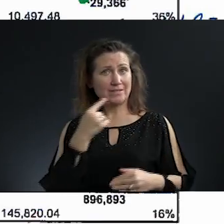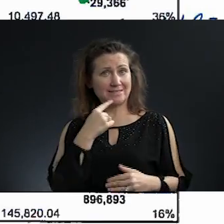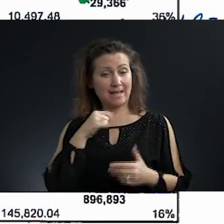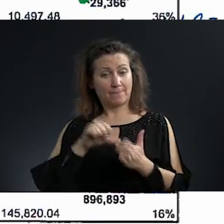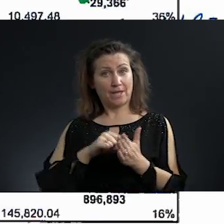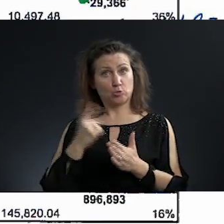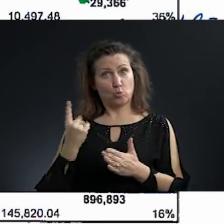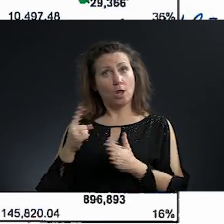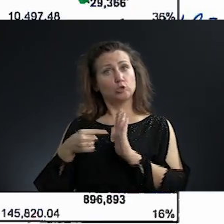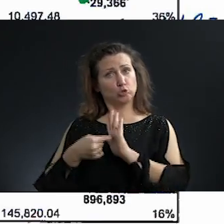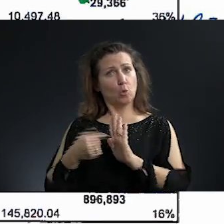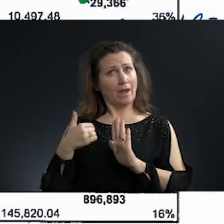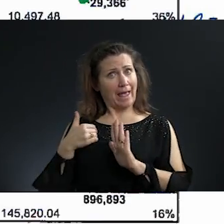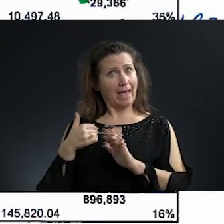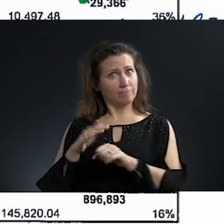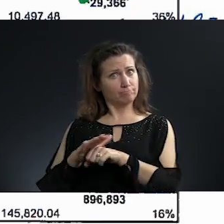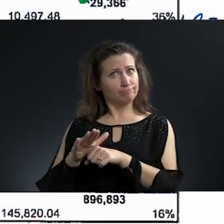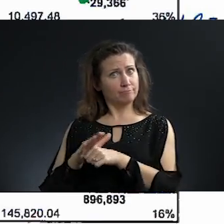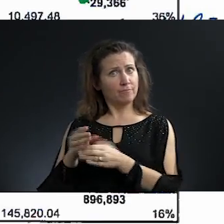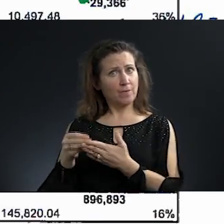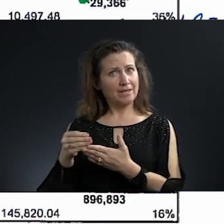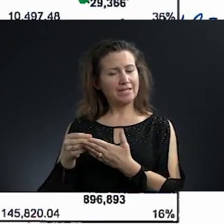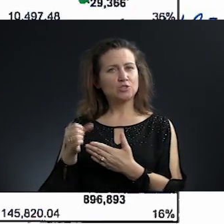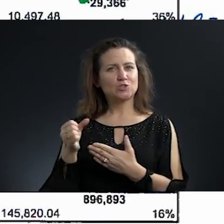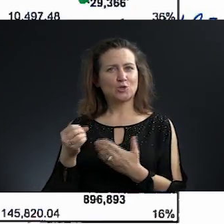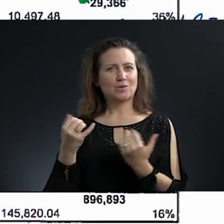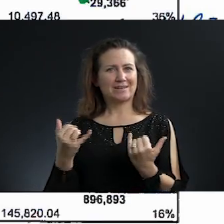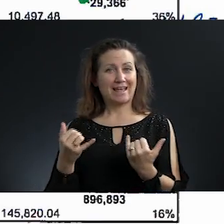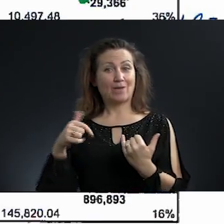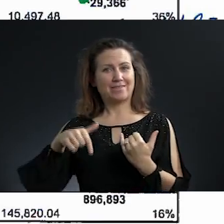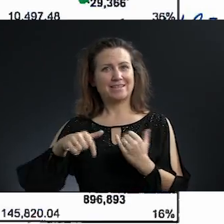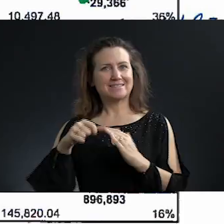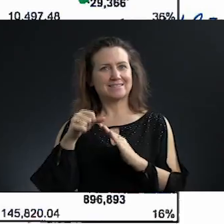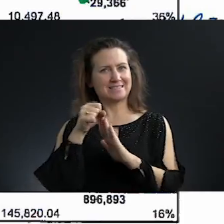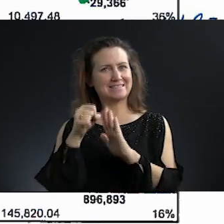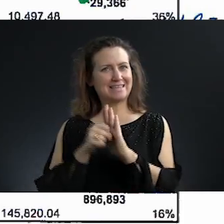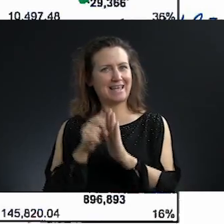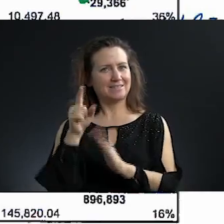So this is the authority [that] the state gives us to spend the money so those